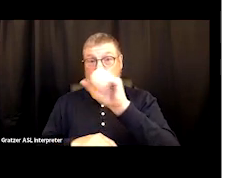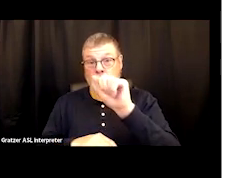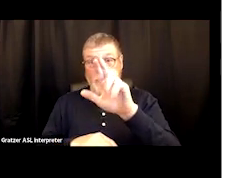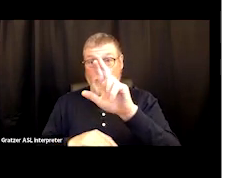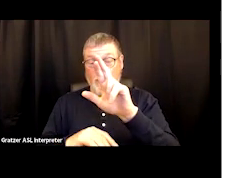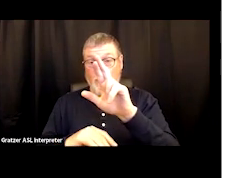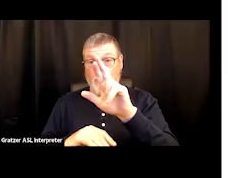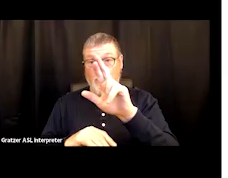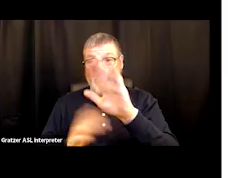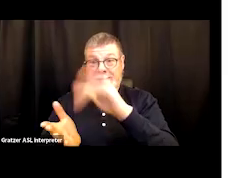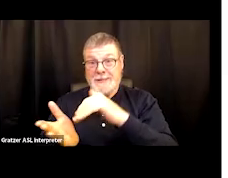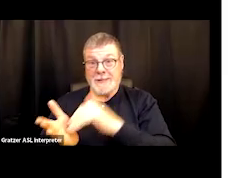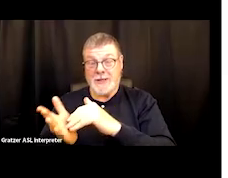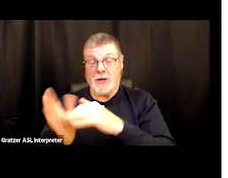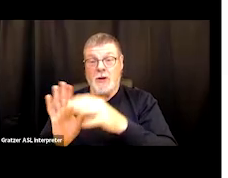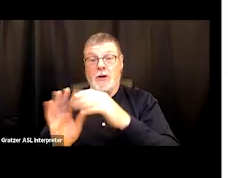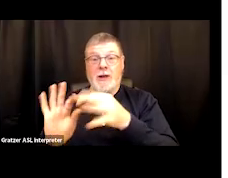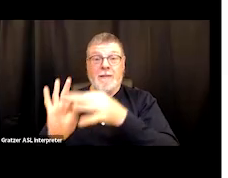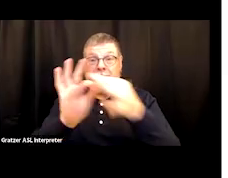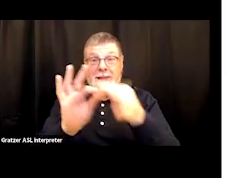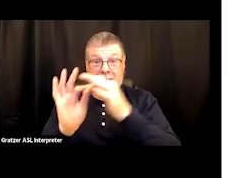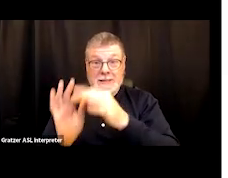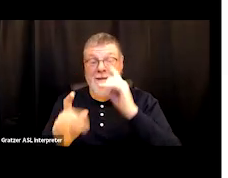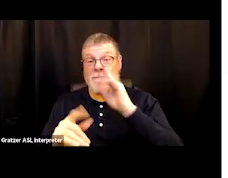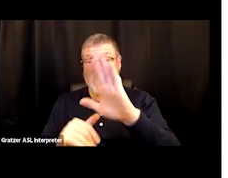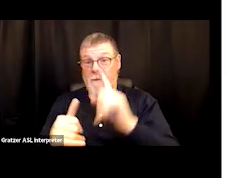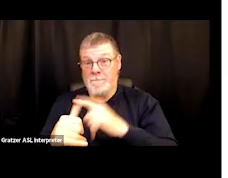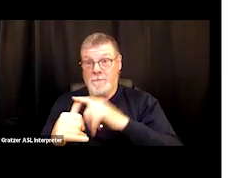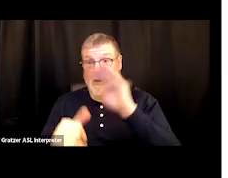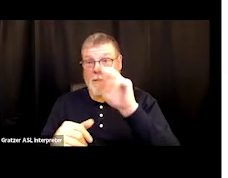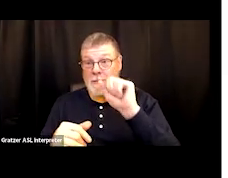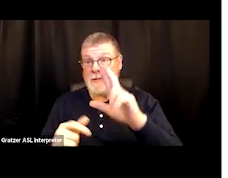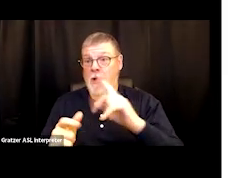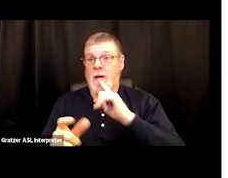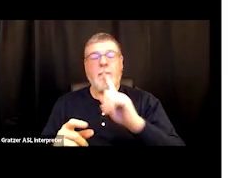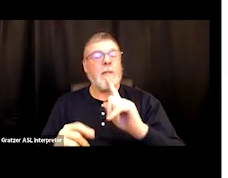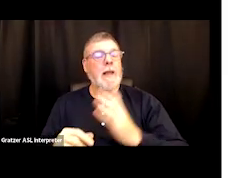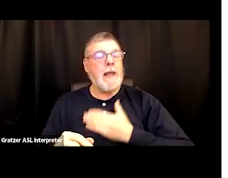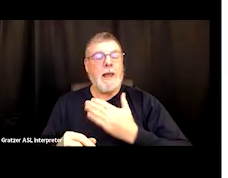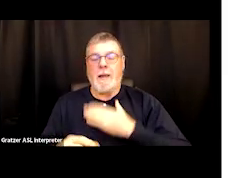your first few MSRs for review, we'd be happy to review them and provide feedback.